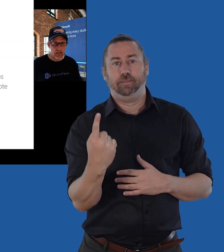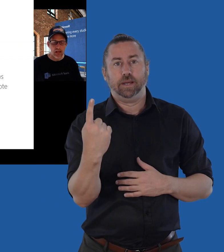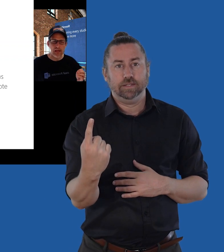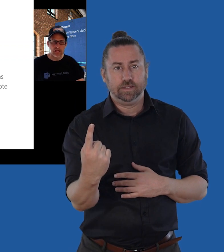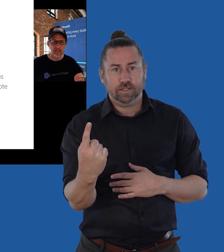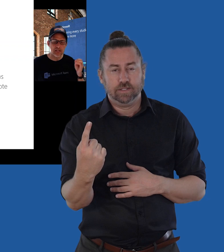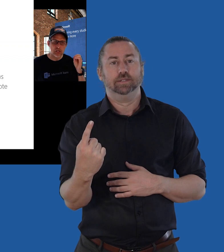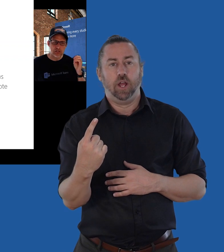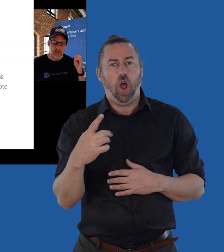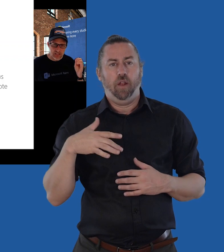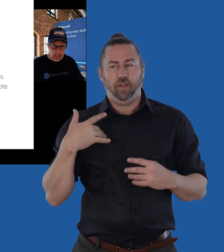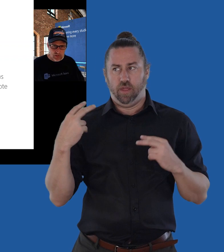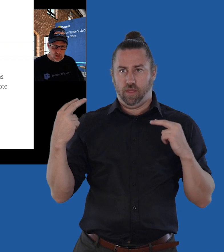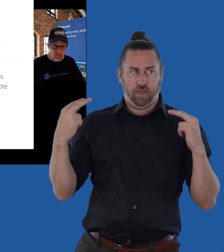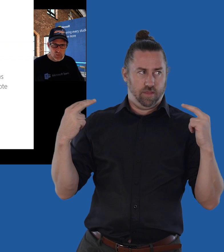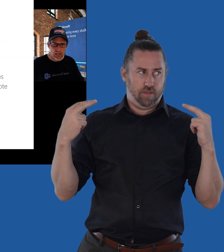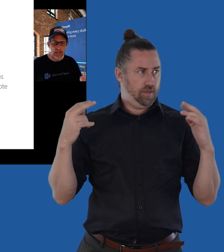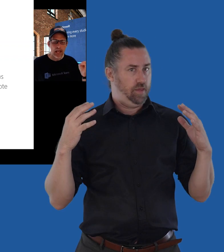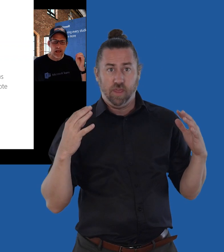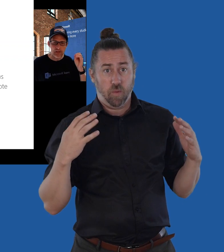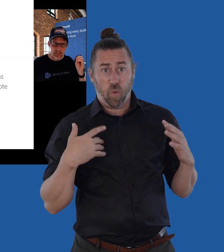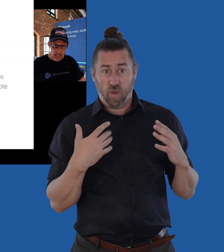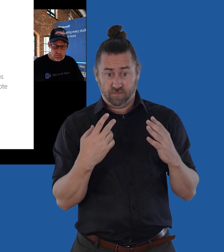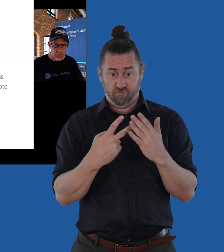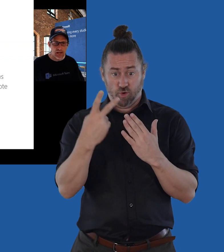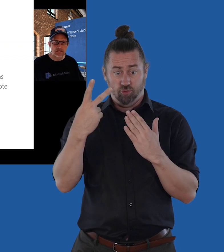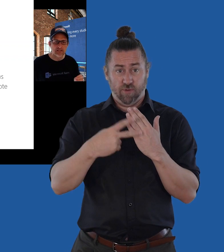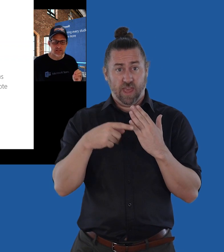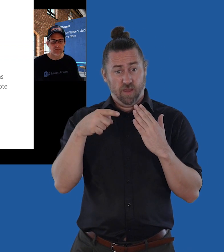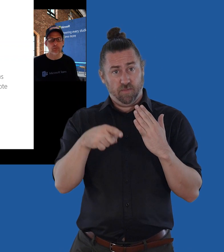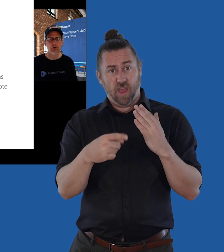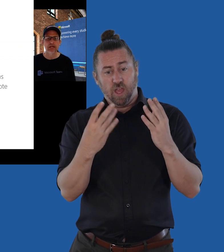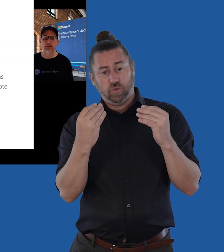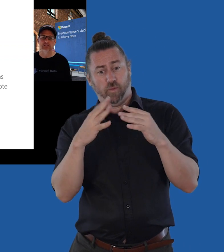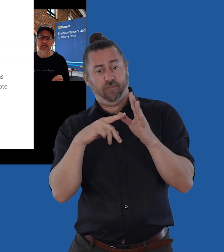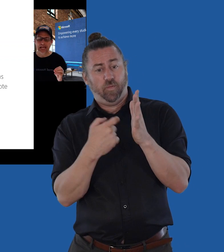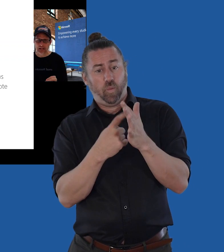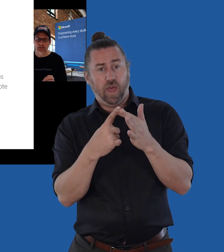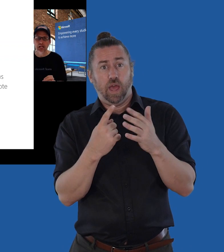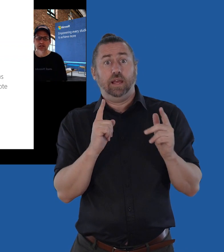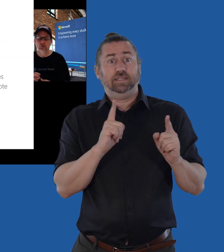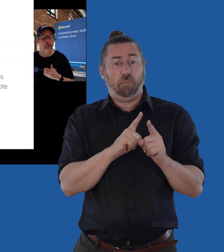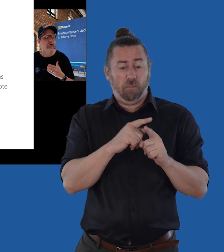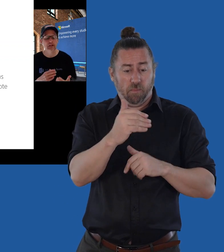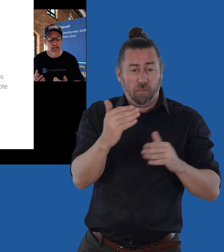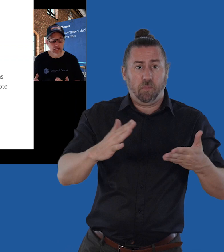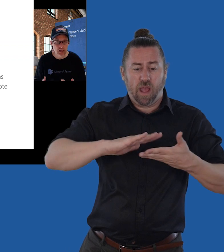That is, that they're using the same software, and the same devices, as everybody else in the classroom, or in the lecture.